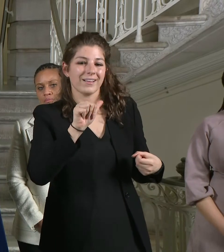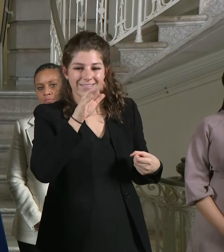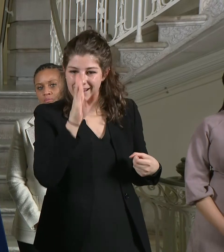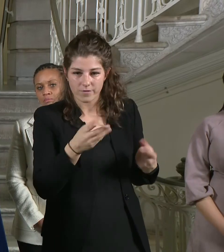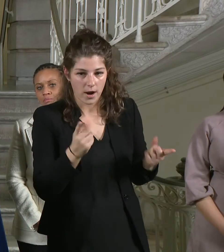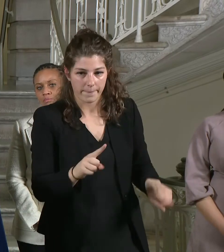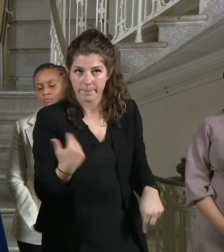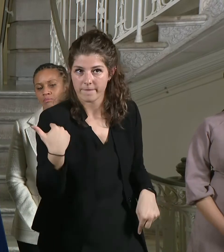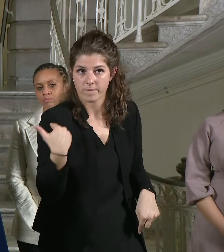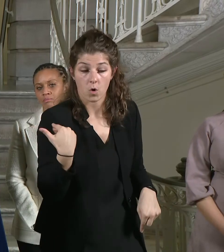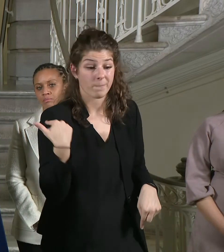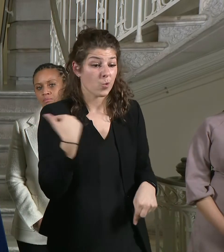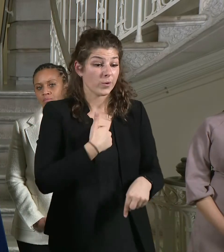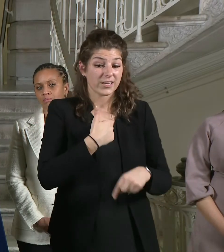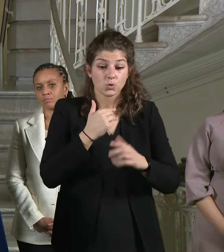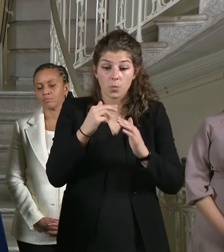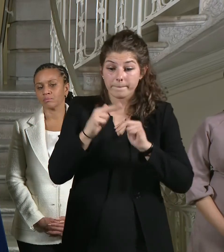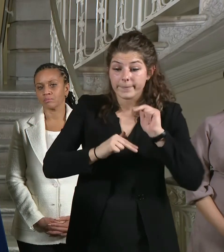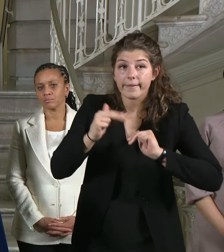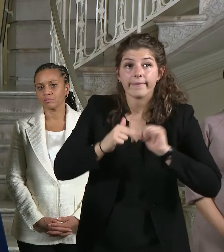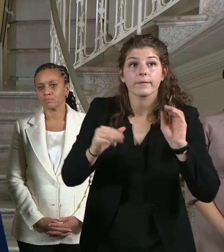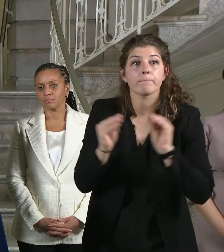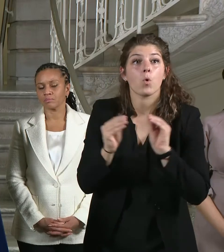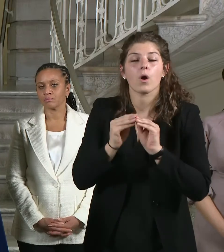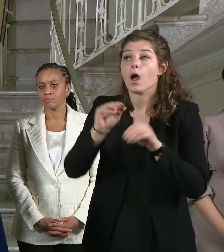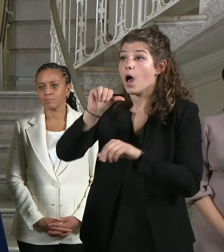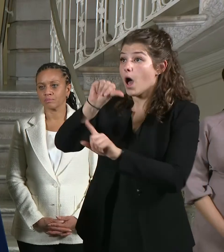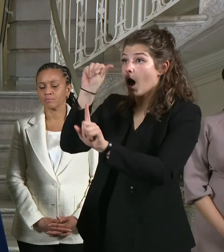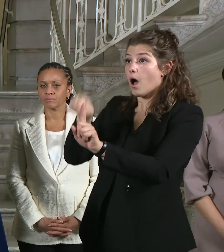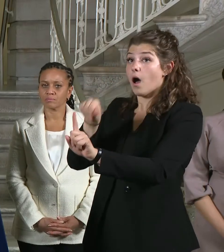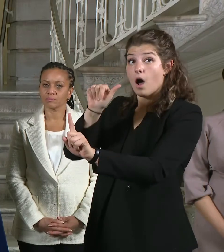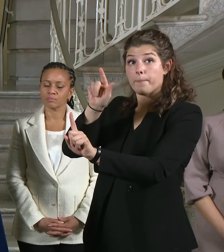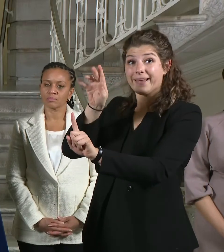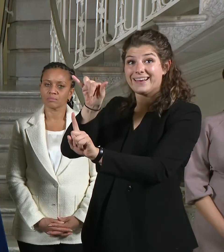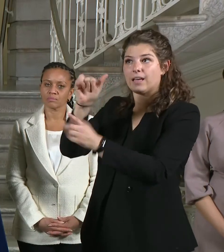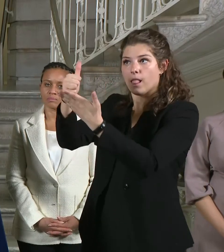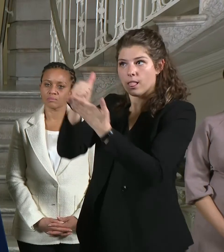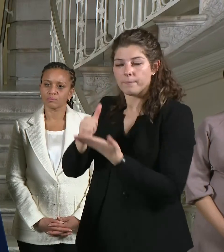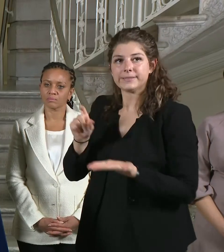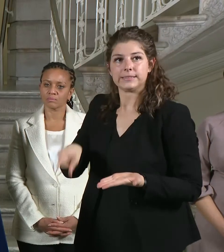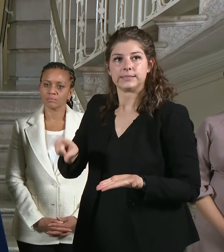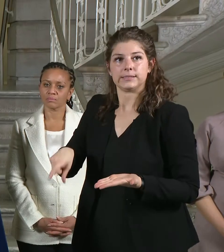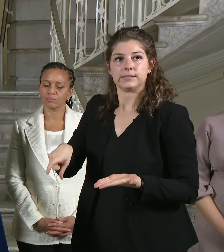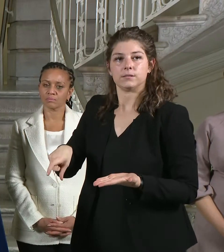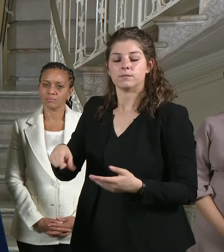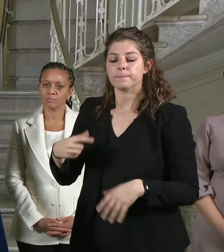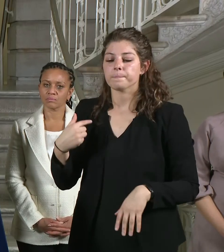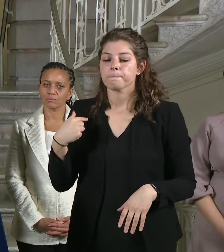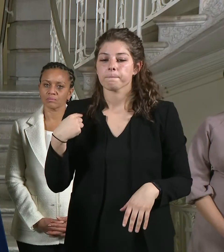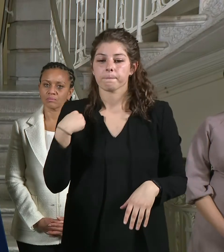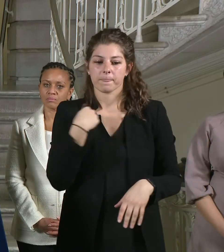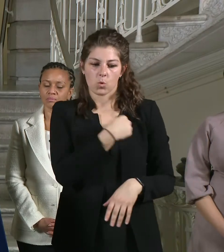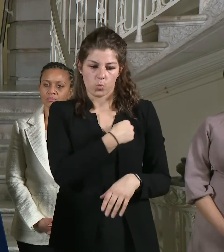THAT HAS NOT BEEN DONE BEFORE WE PULLED IN A NIGHT SHIFT. WE NEED TO